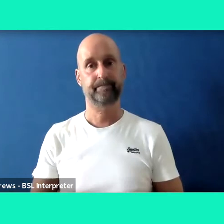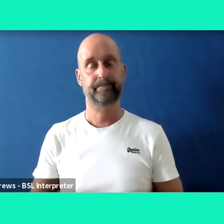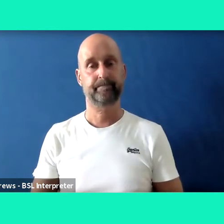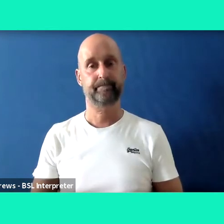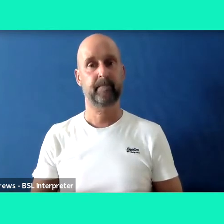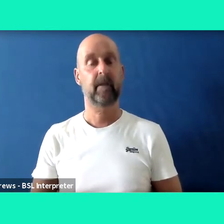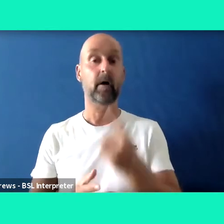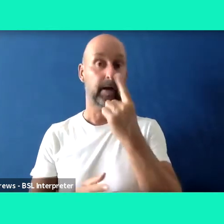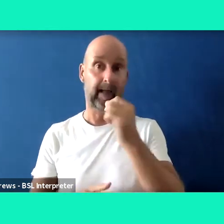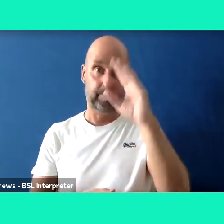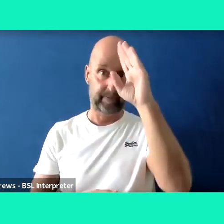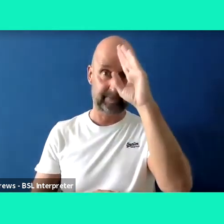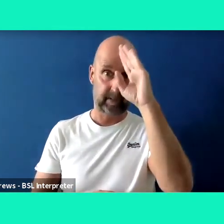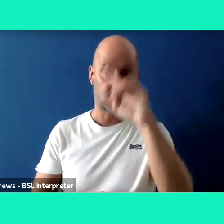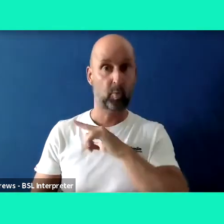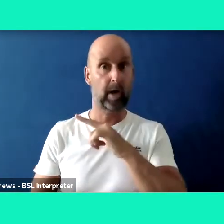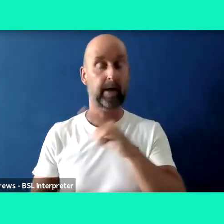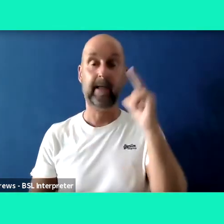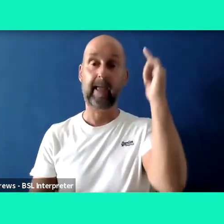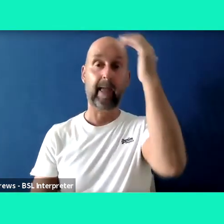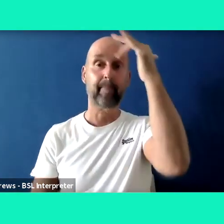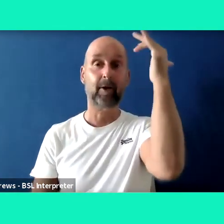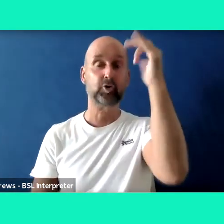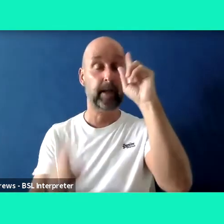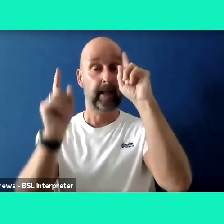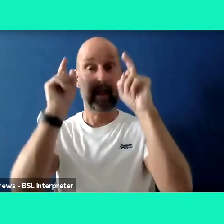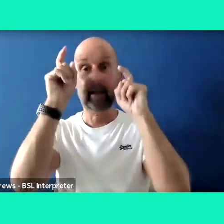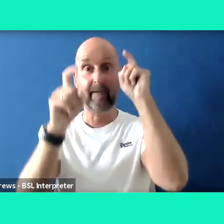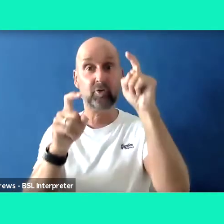that the capacity for imagining and innovation is strangled to obsoletion.